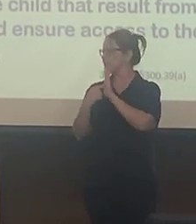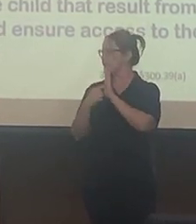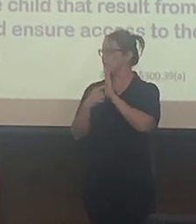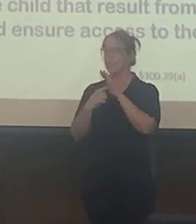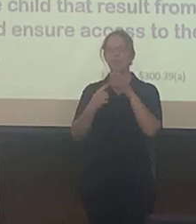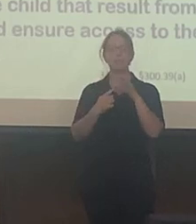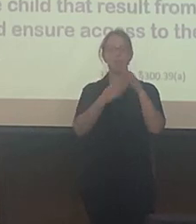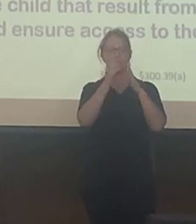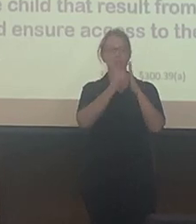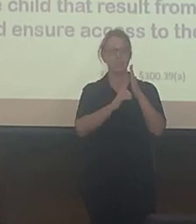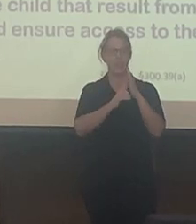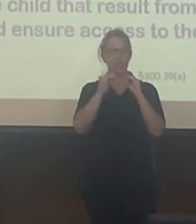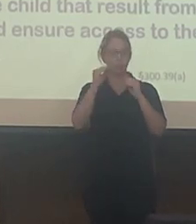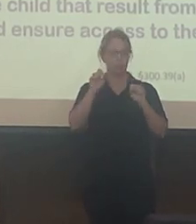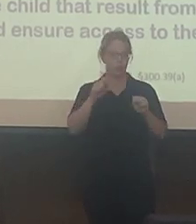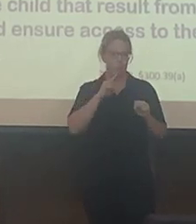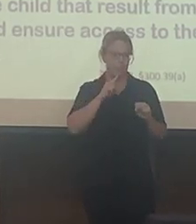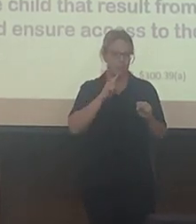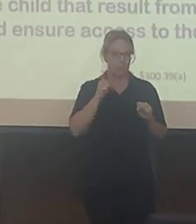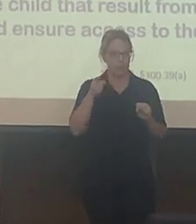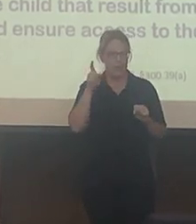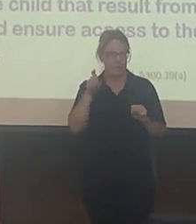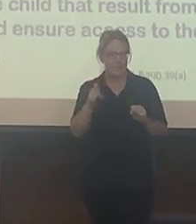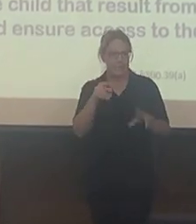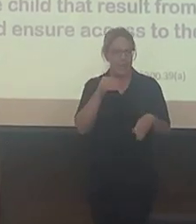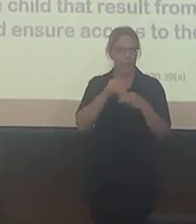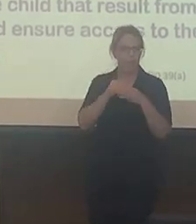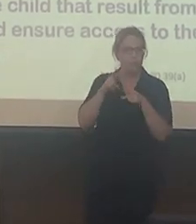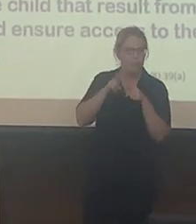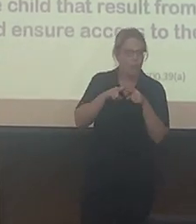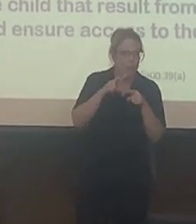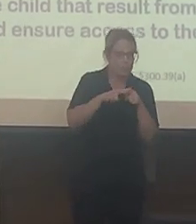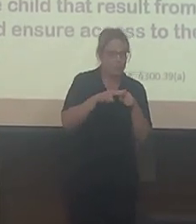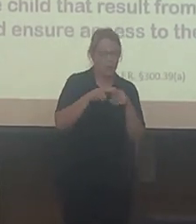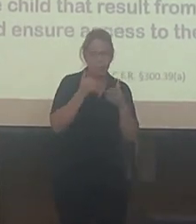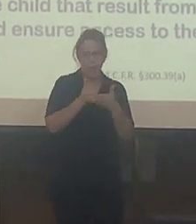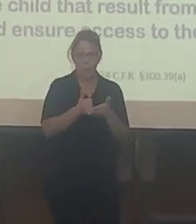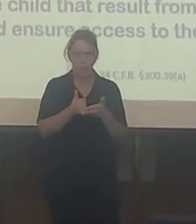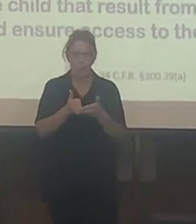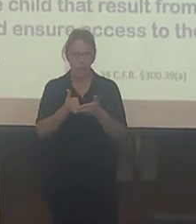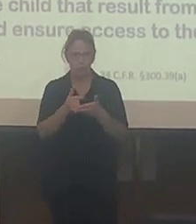instruction could be something like do they need extra vocabulary help do they need um to have some